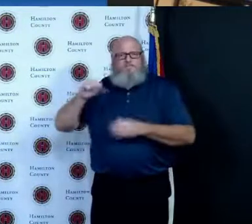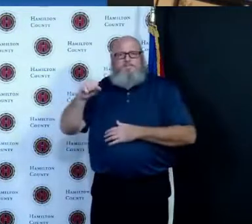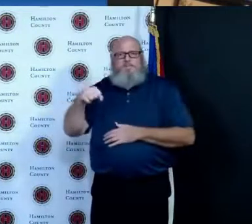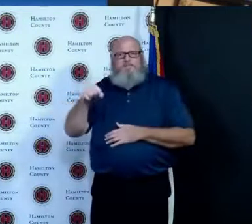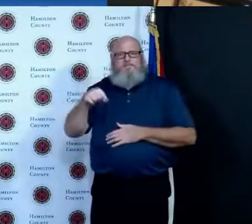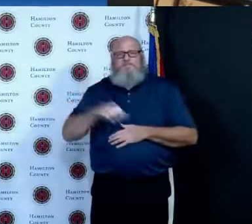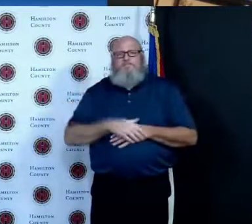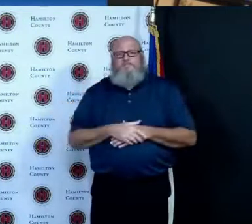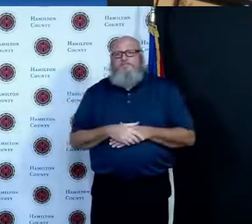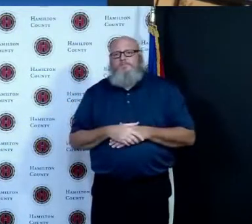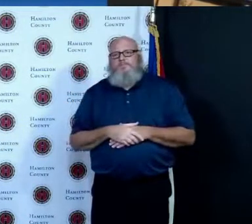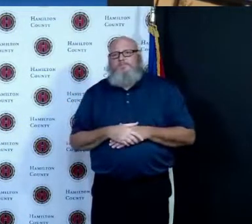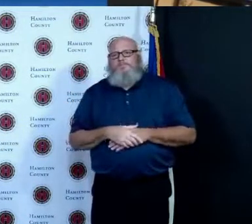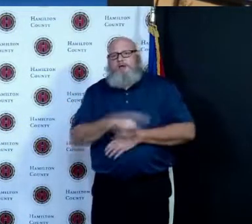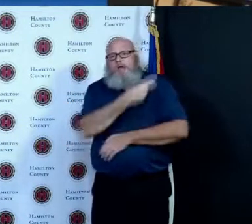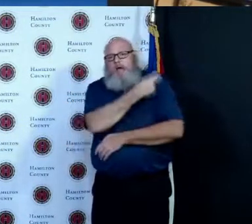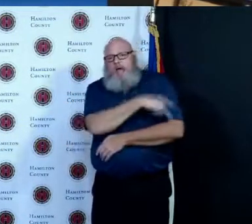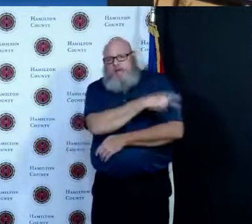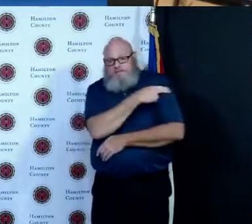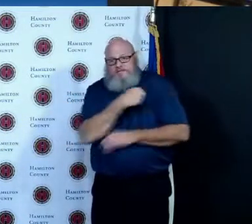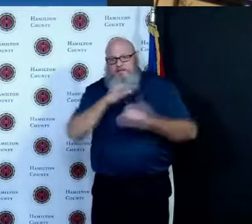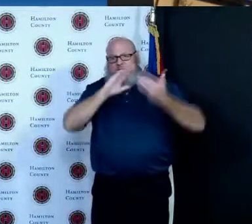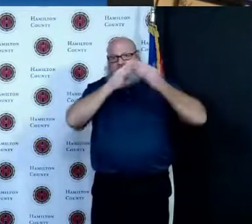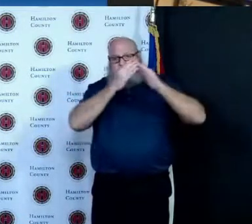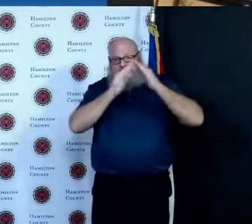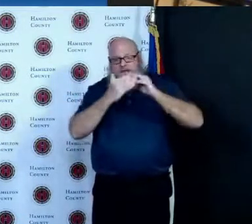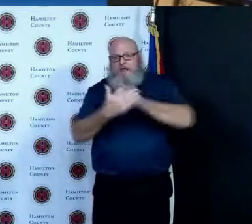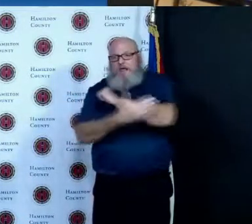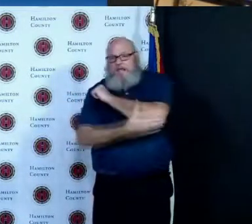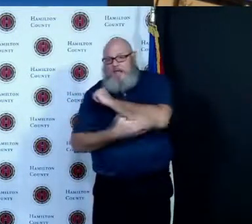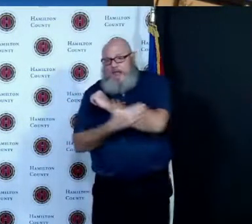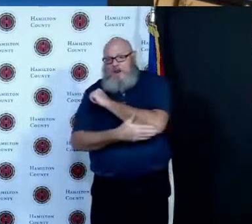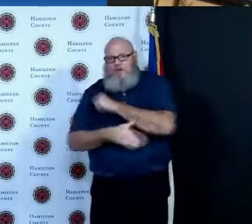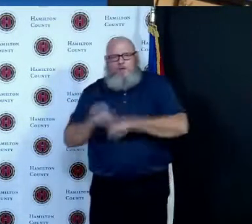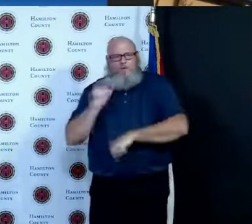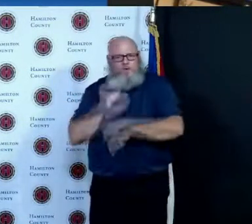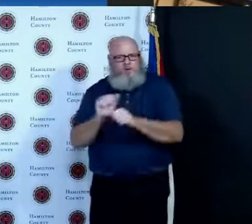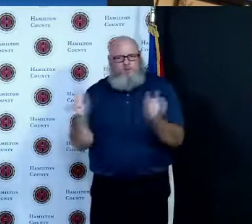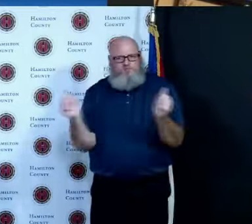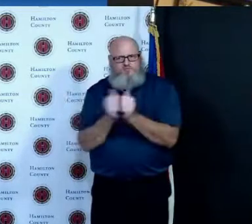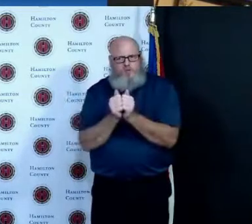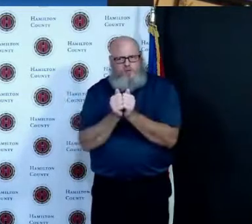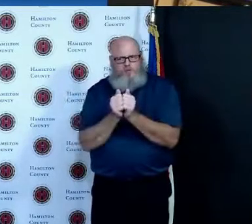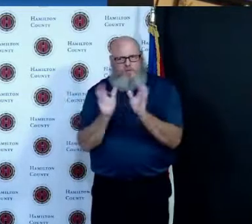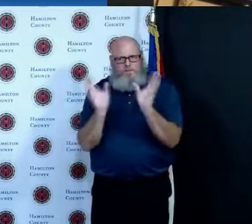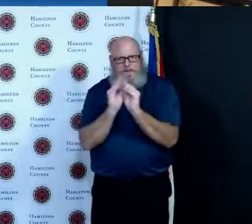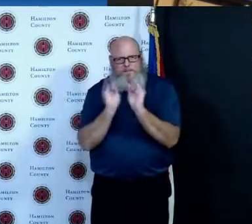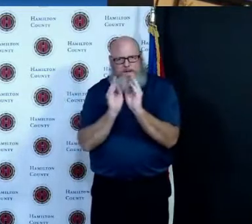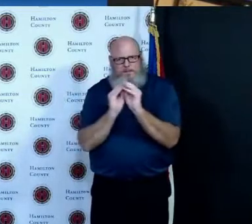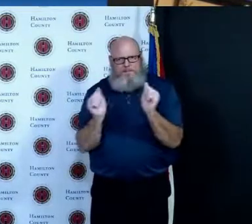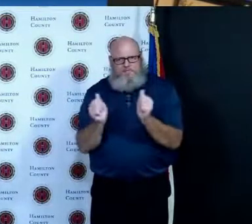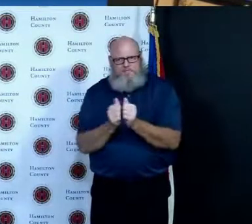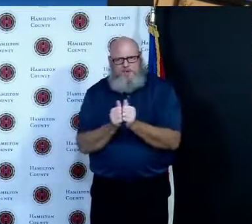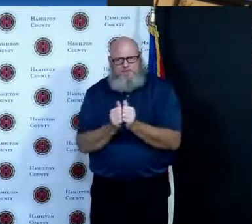together for a few weeks now trying to figure out how we can collectively have a site of entry